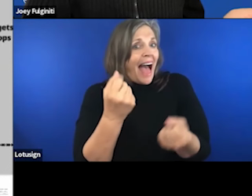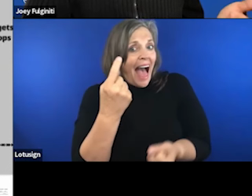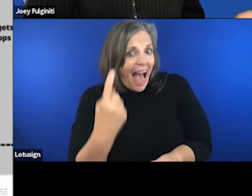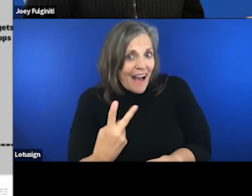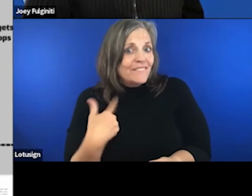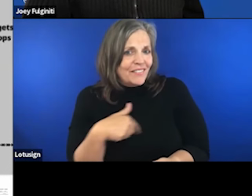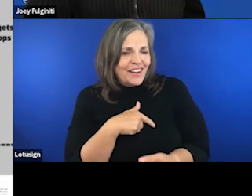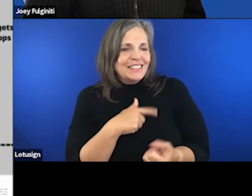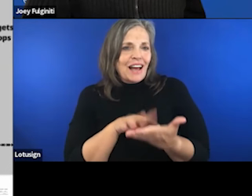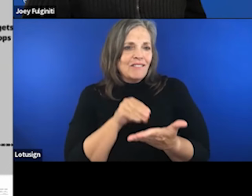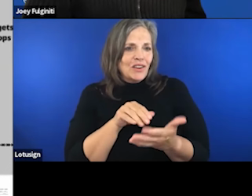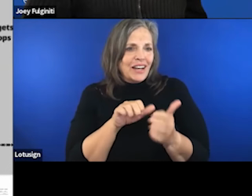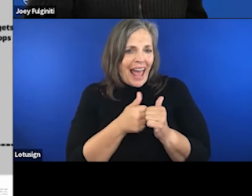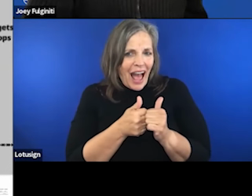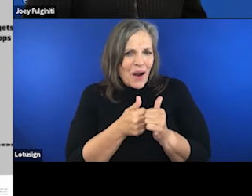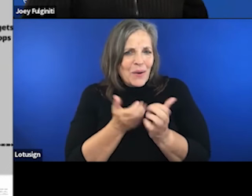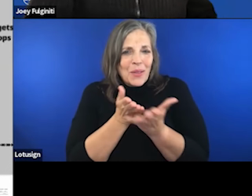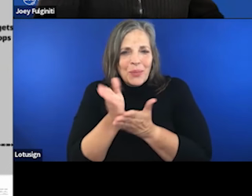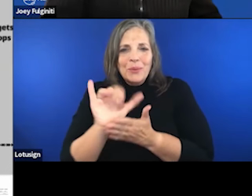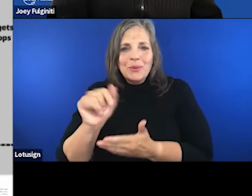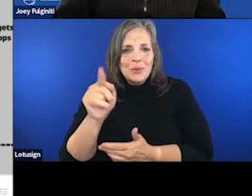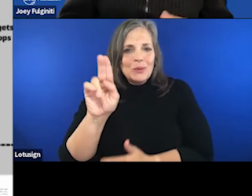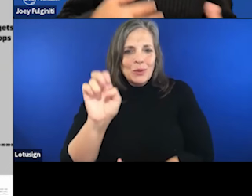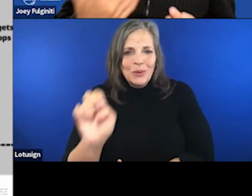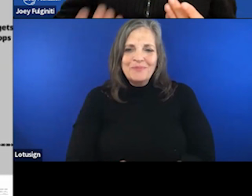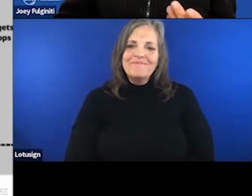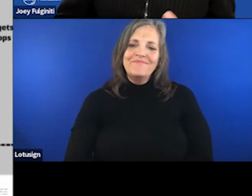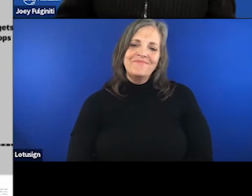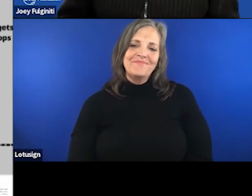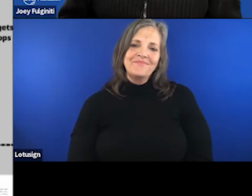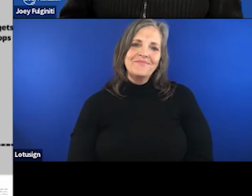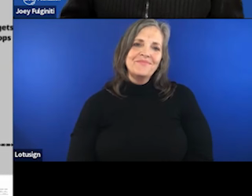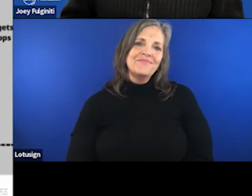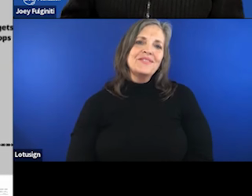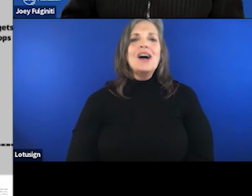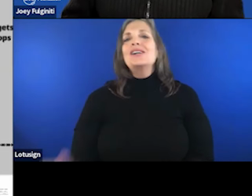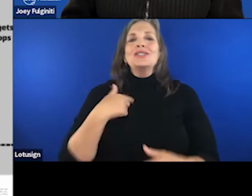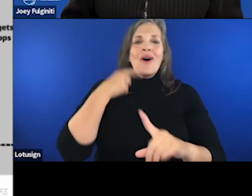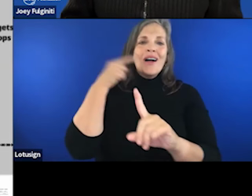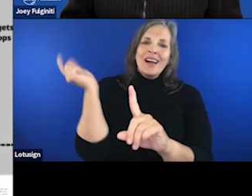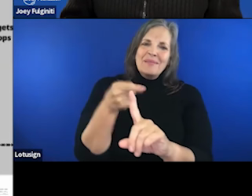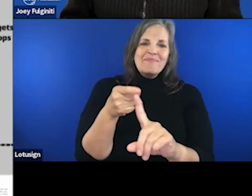somehow on Youtube right so I I I think it's all about the responsibility factor I think once you